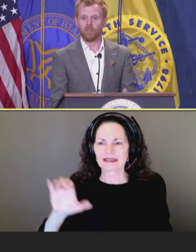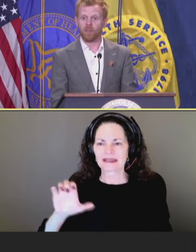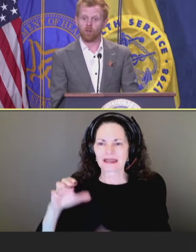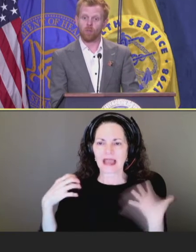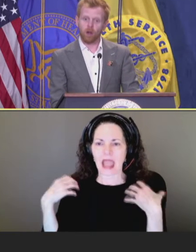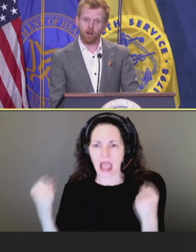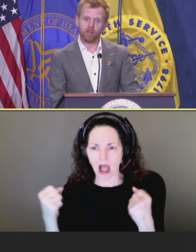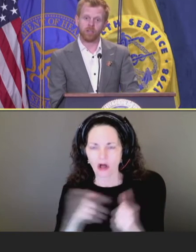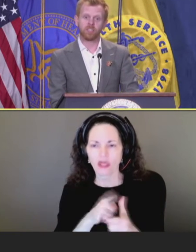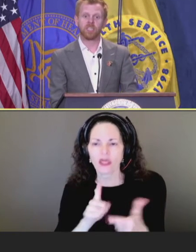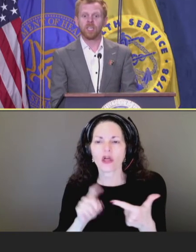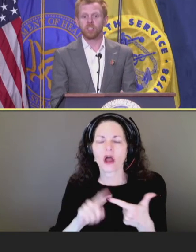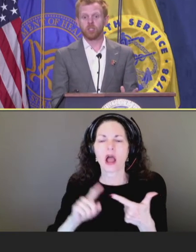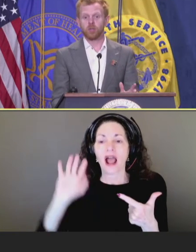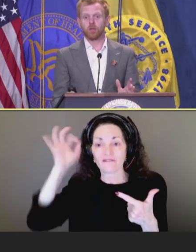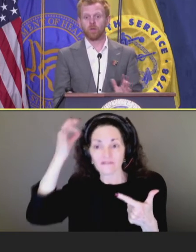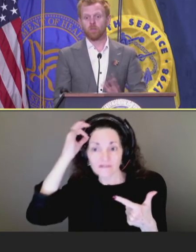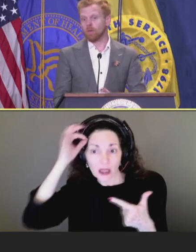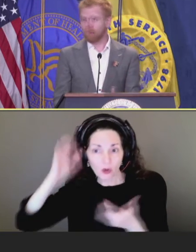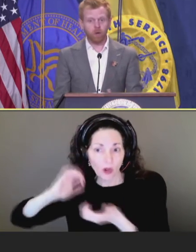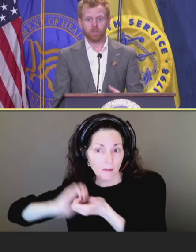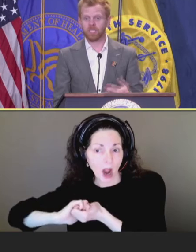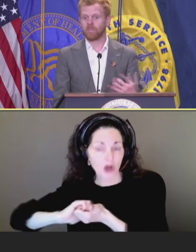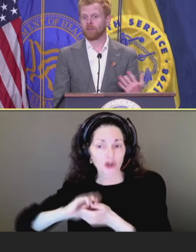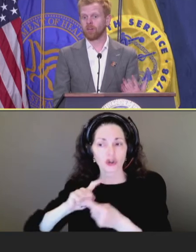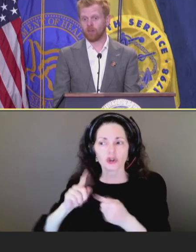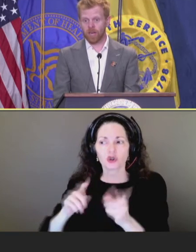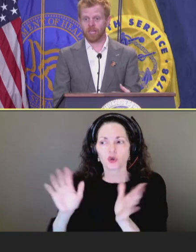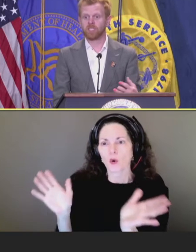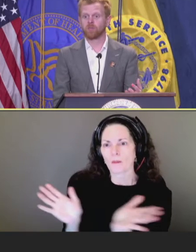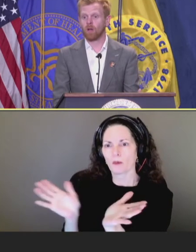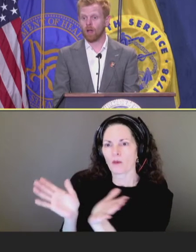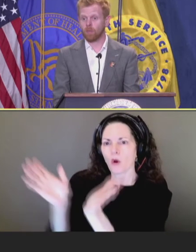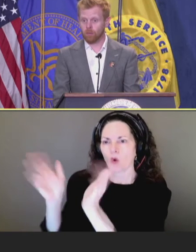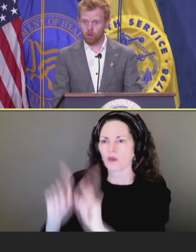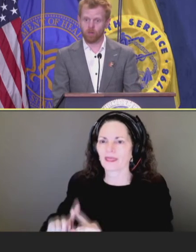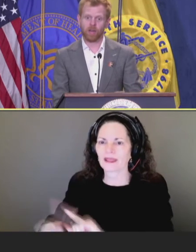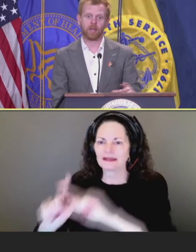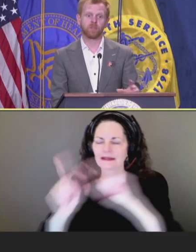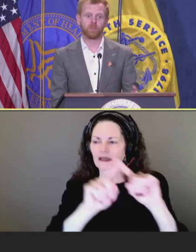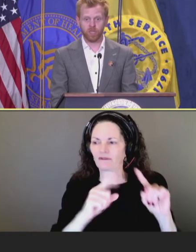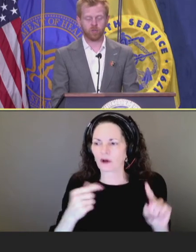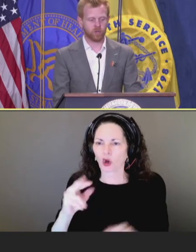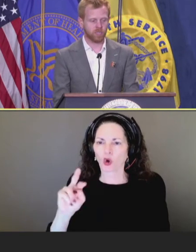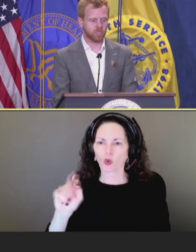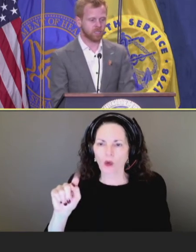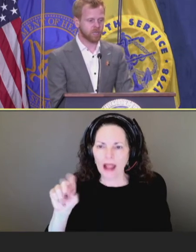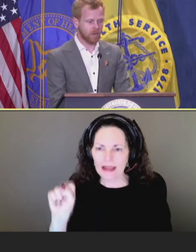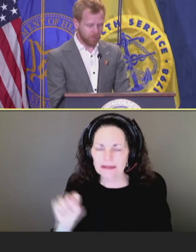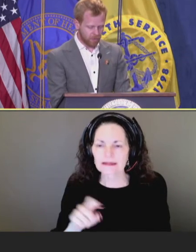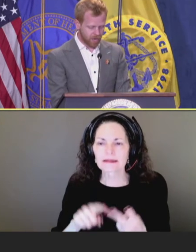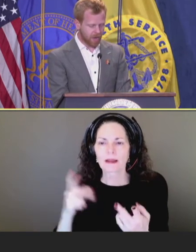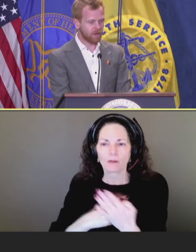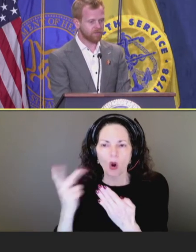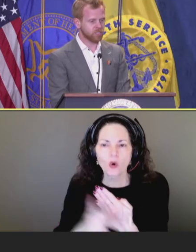federal partners to promote the different grants, programs, resources that we have.